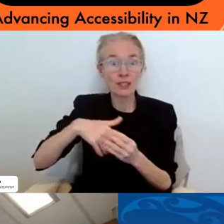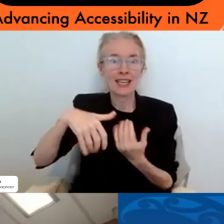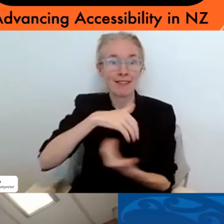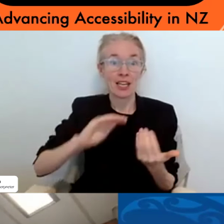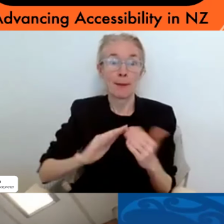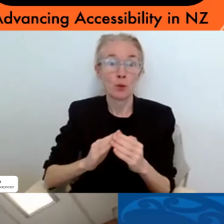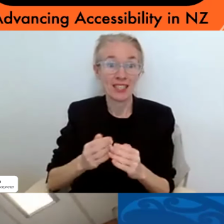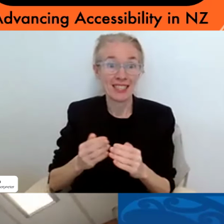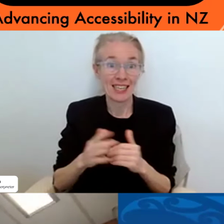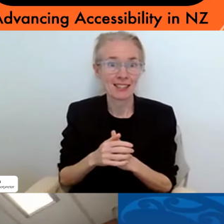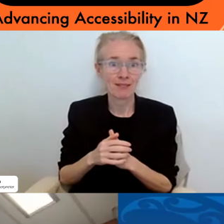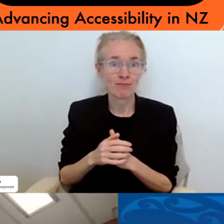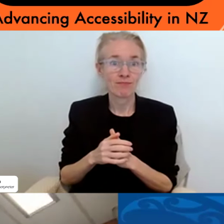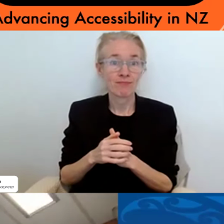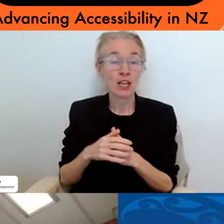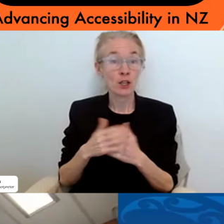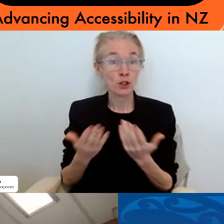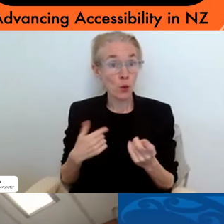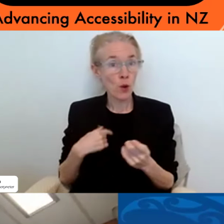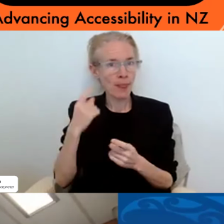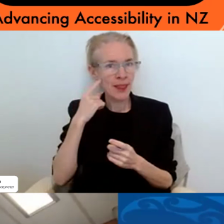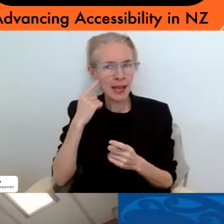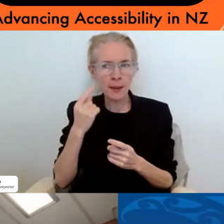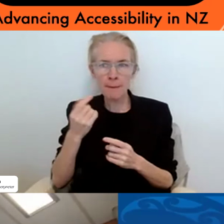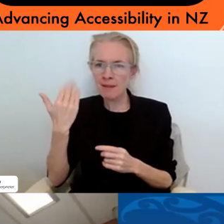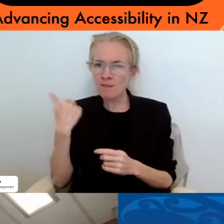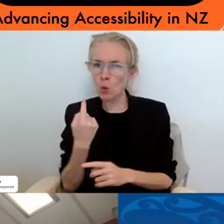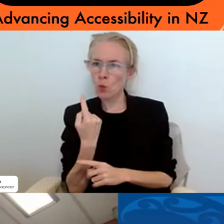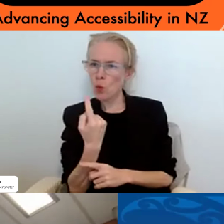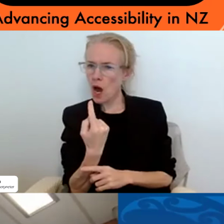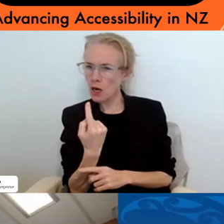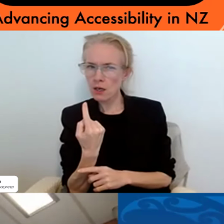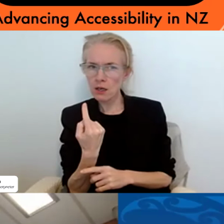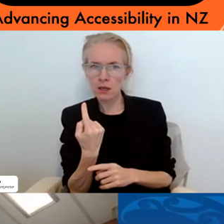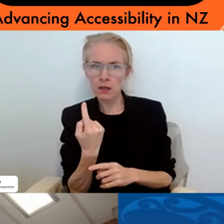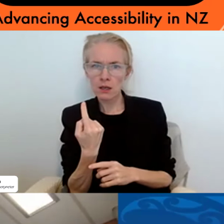all the time. I think one of your previous panel members in the last